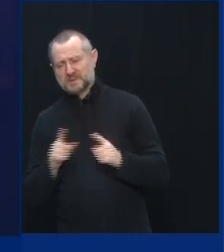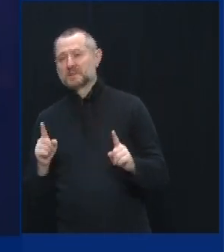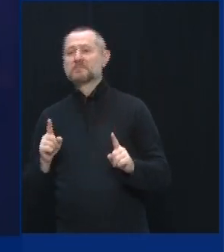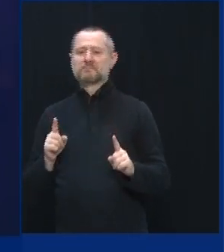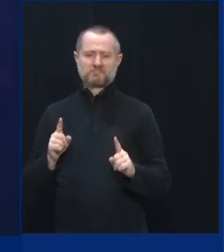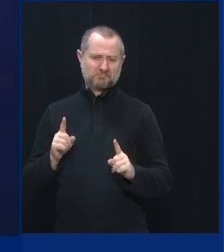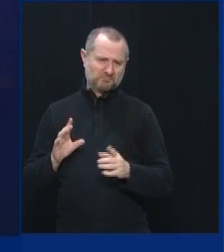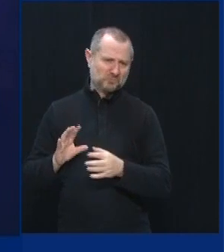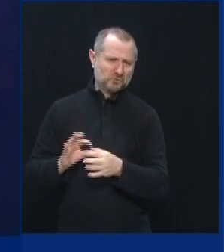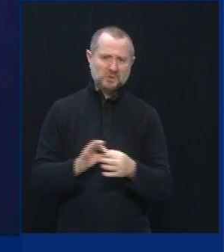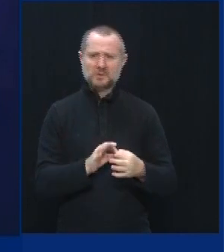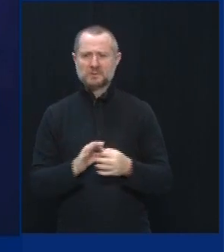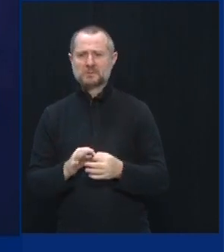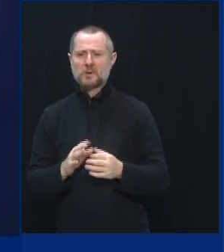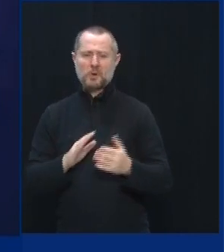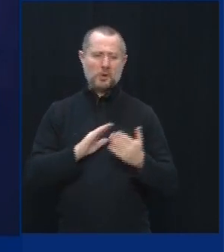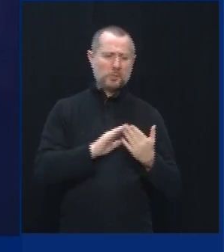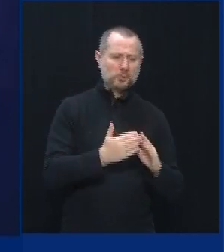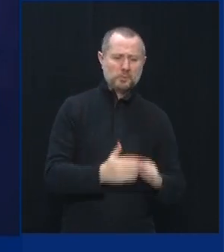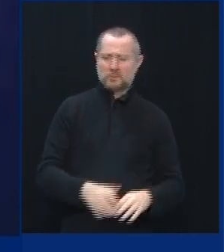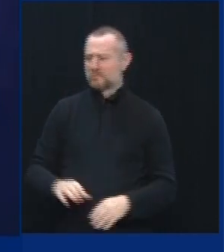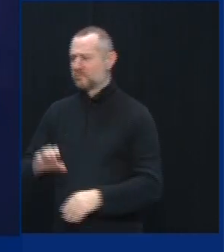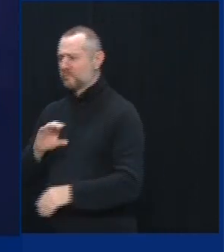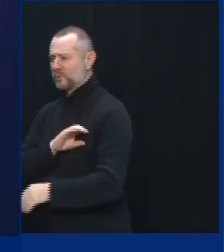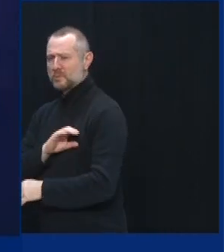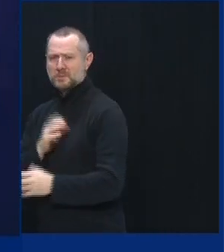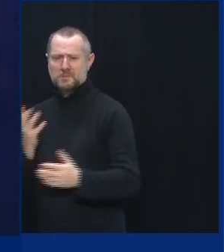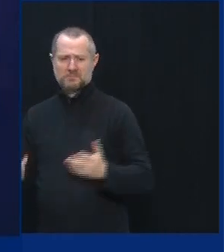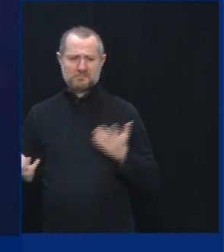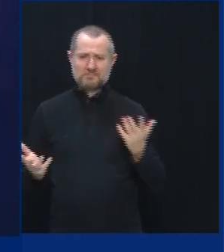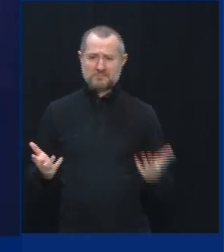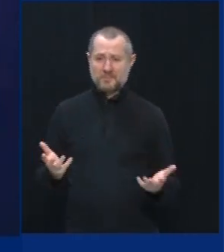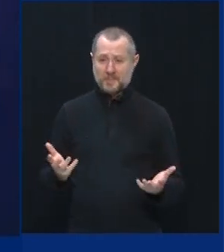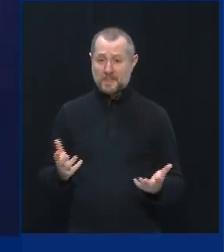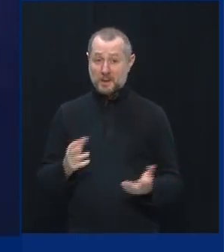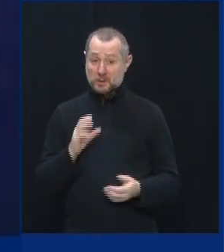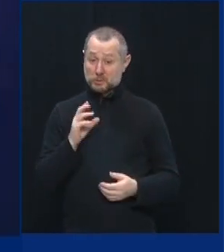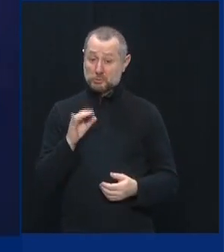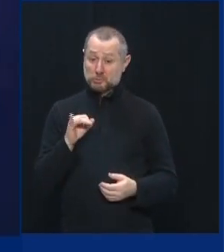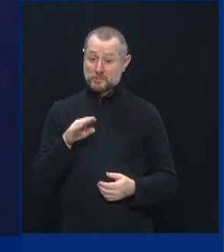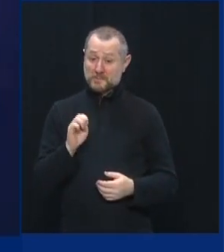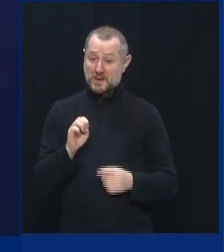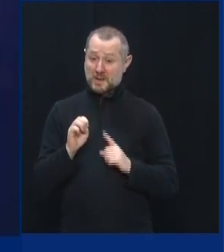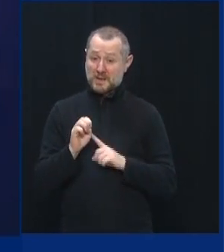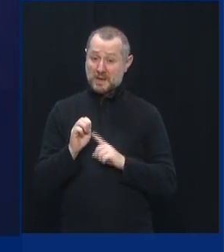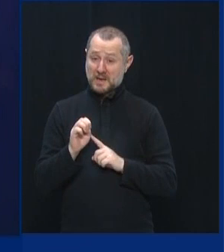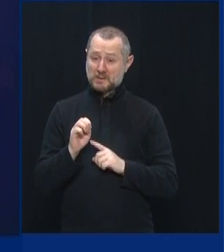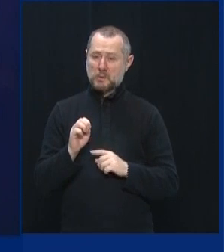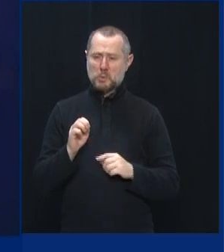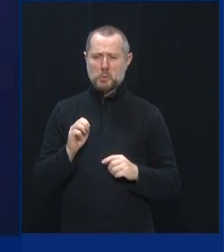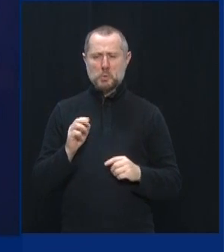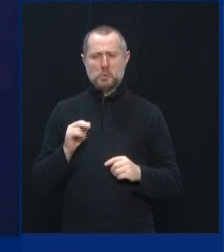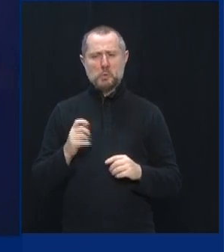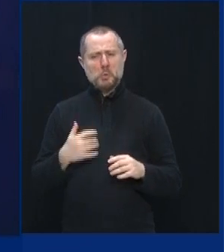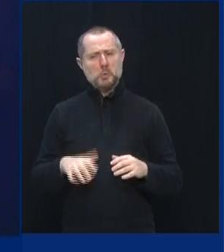MORE IMPORTANTLY THEY HAVE TO MOVE FORWARD WITH A PRODUCTIVE